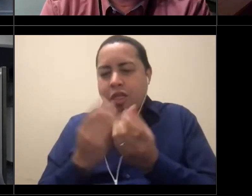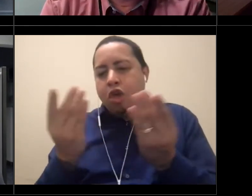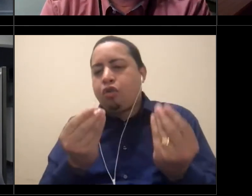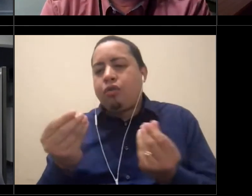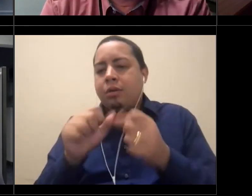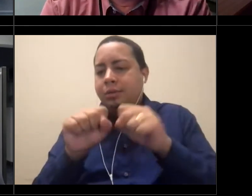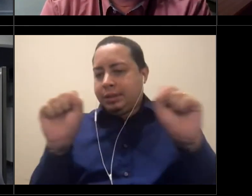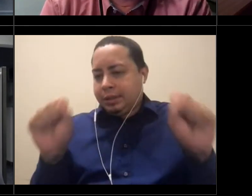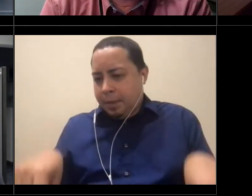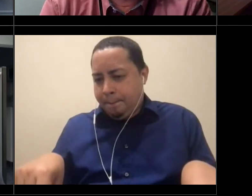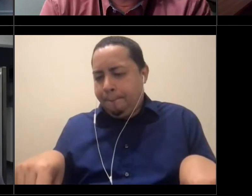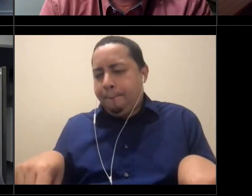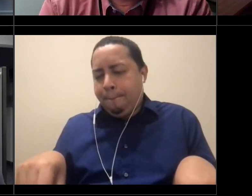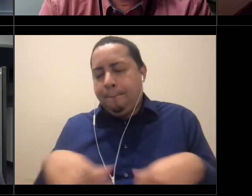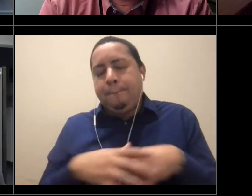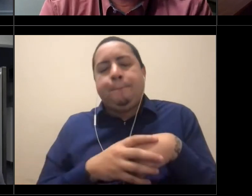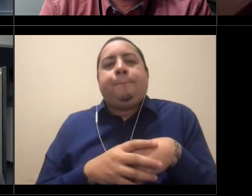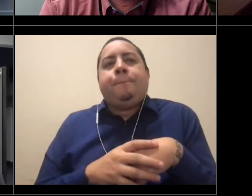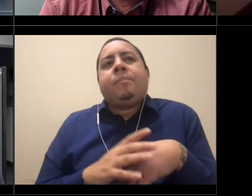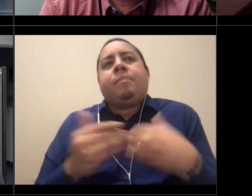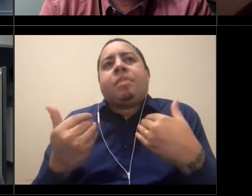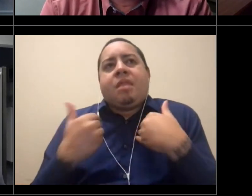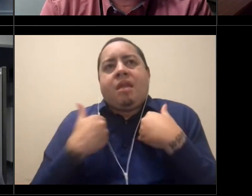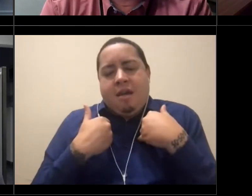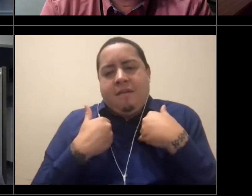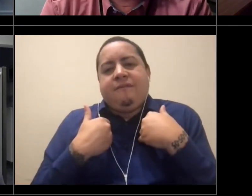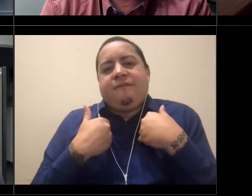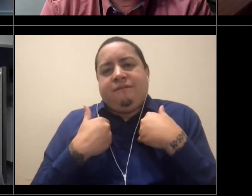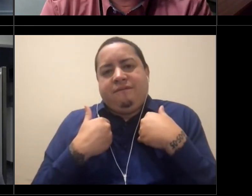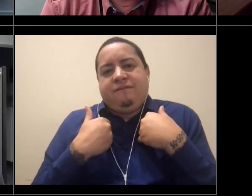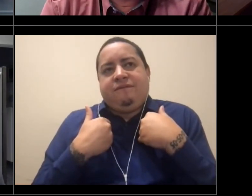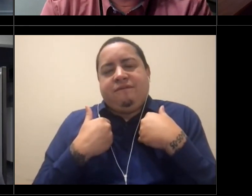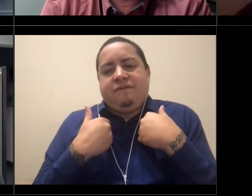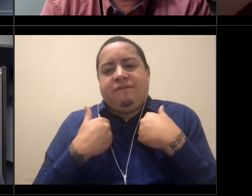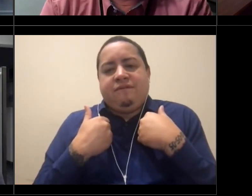and we have a number of data acquisition stations,